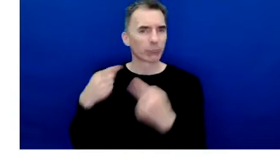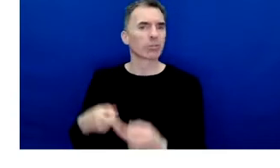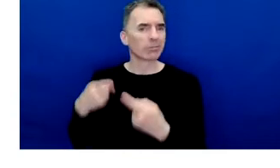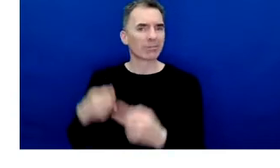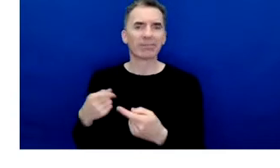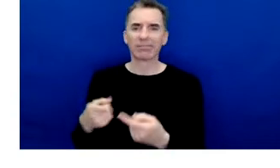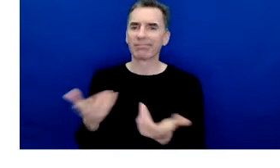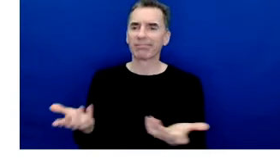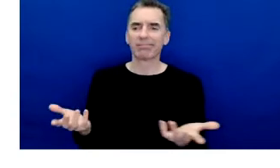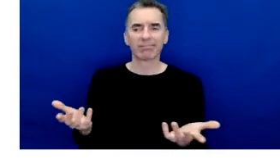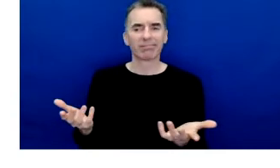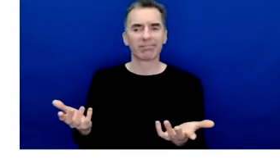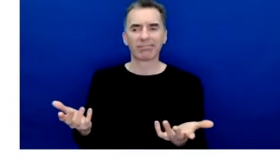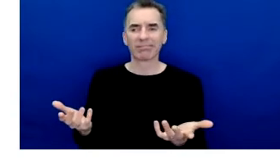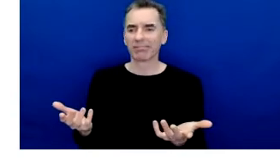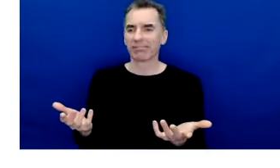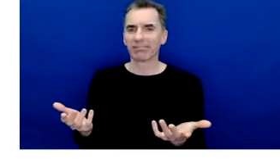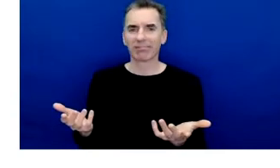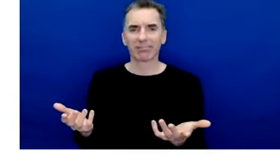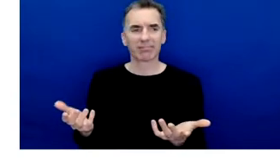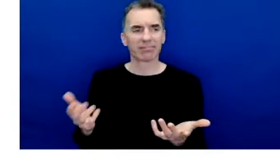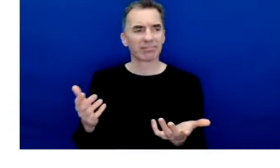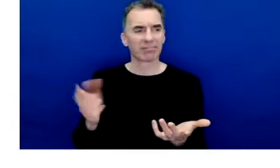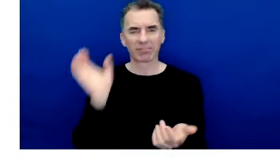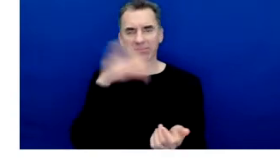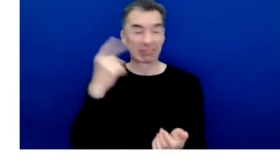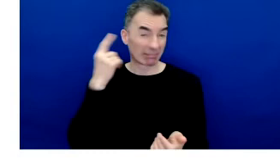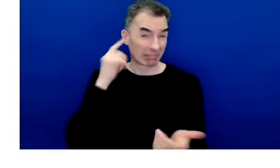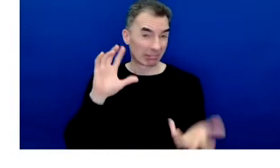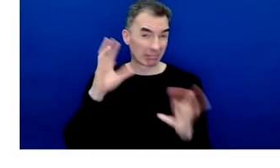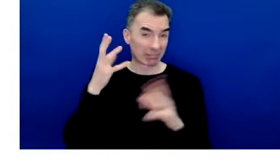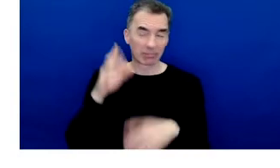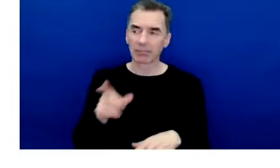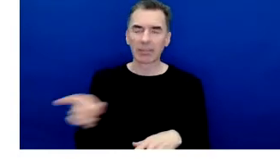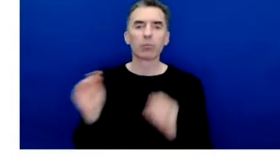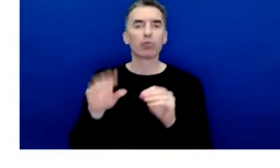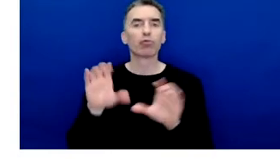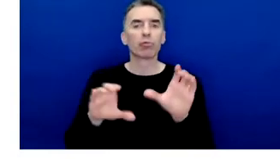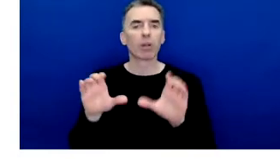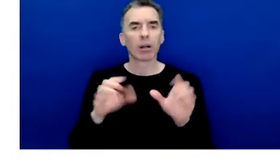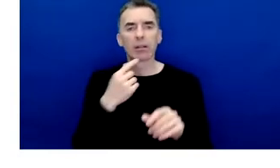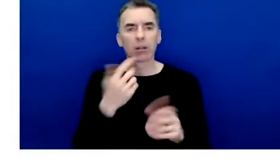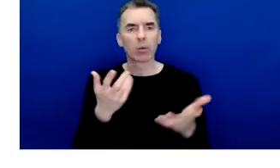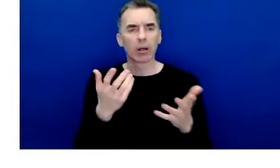I can't when I meet her, I'm getting that reverb. Her her question in the chat was what happens when you follow your syllabus